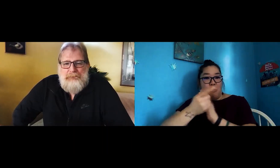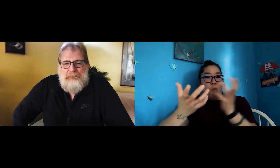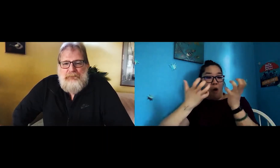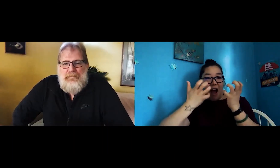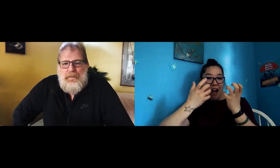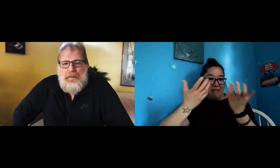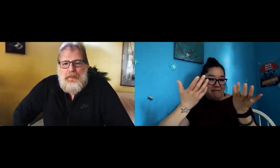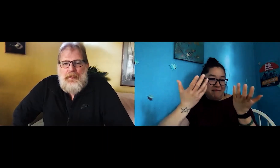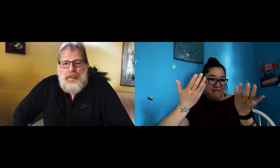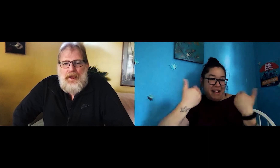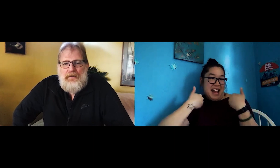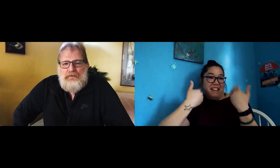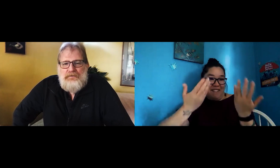Perfect. What talent would you like to have?